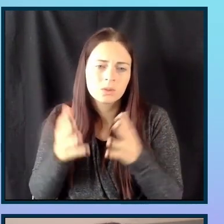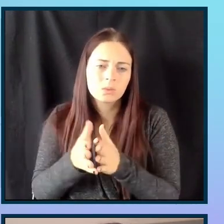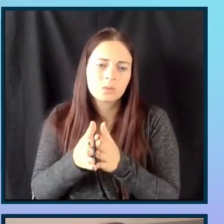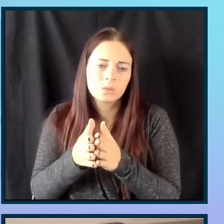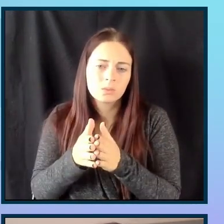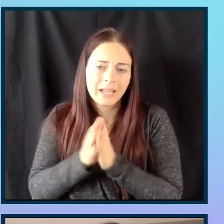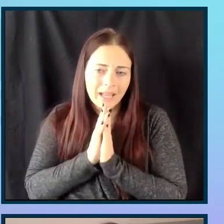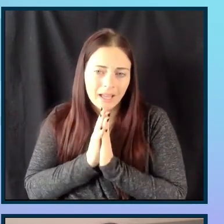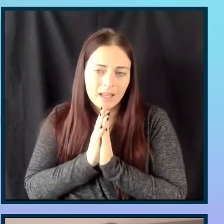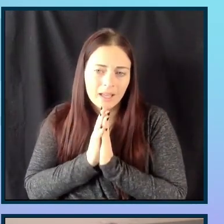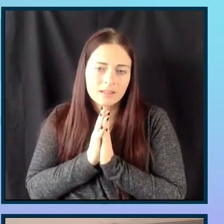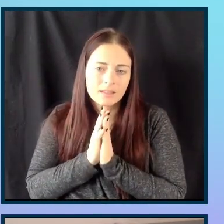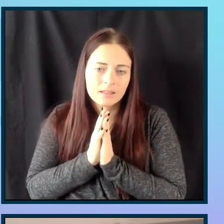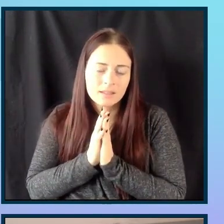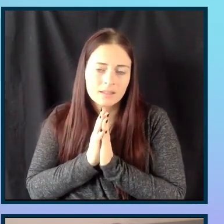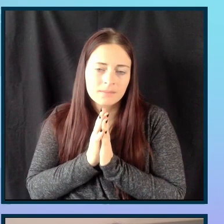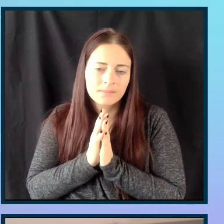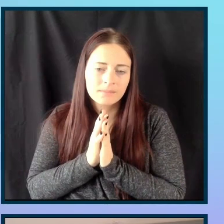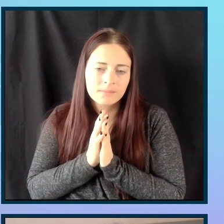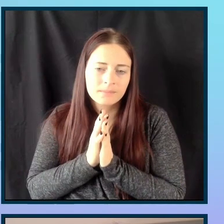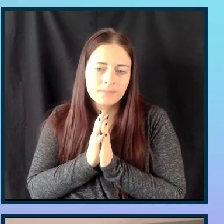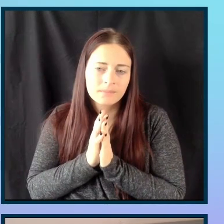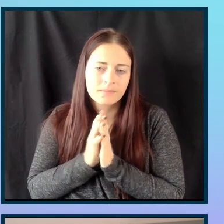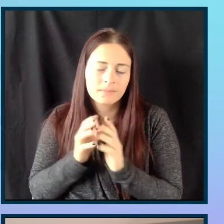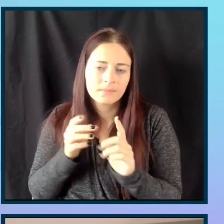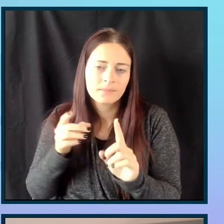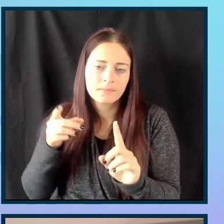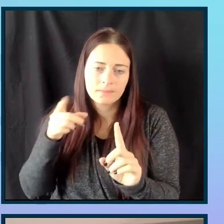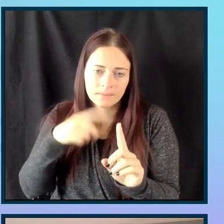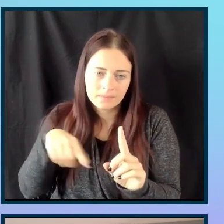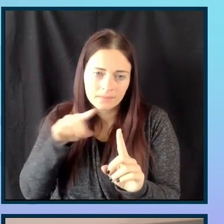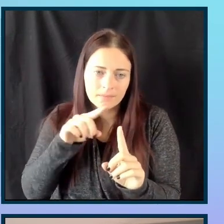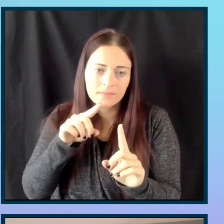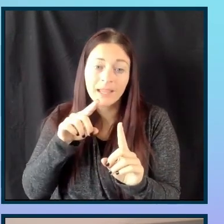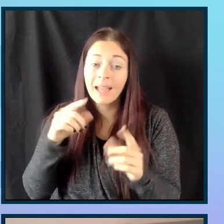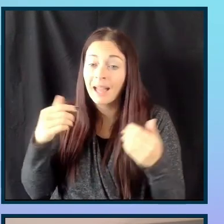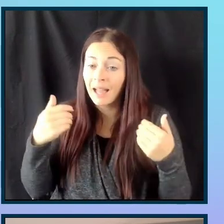that you all visit European Disability Forms websites,